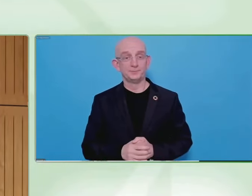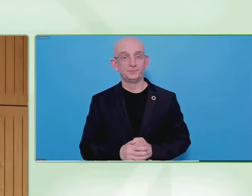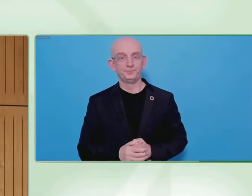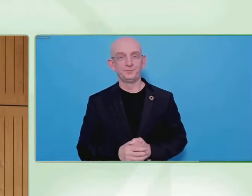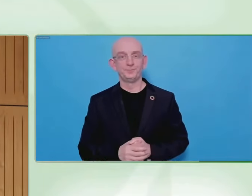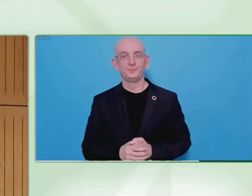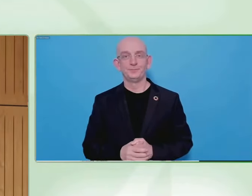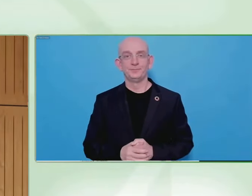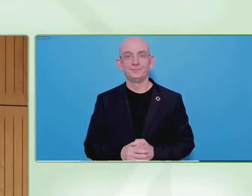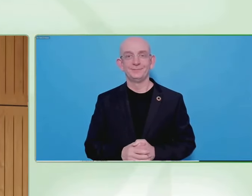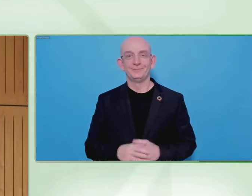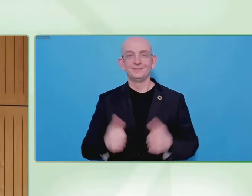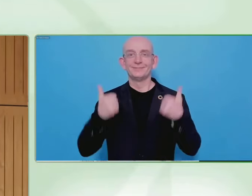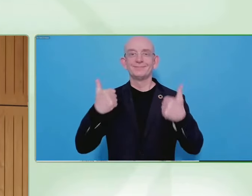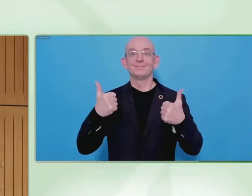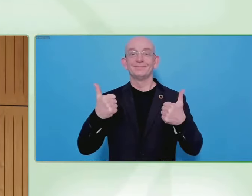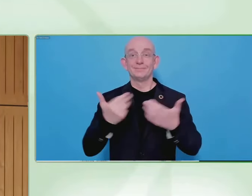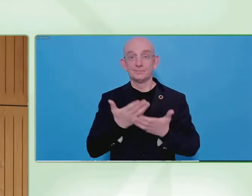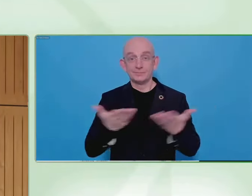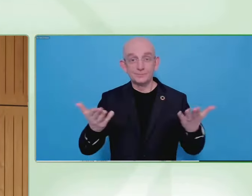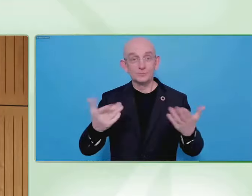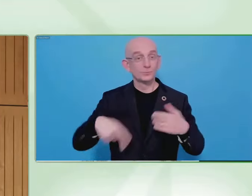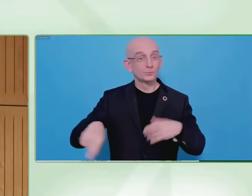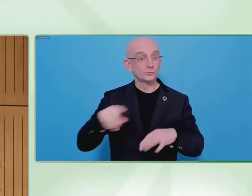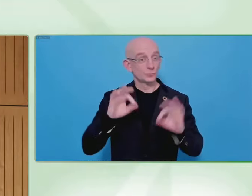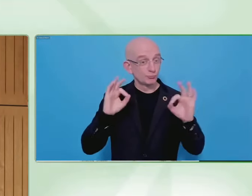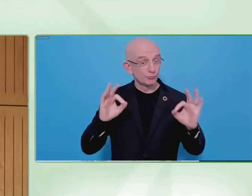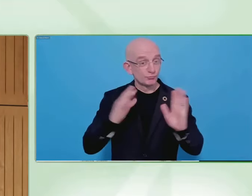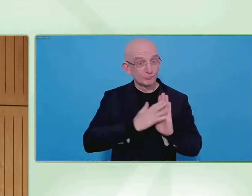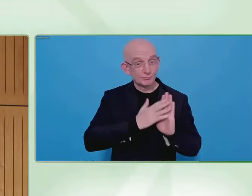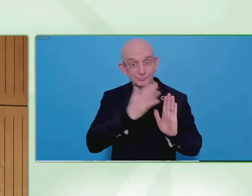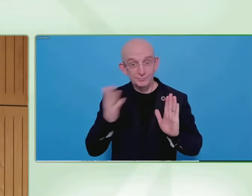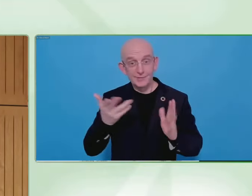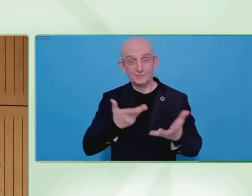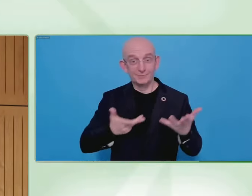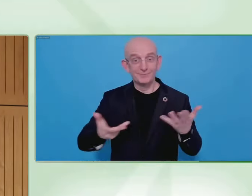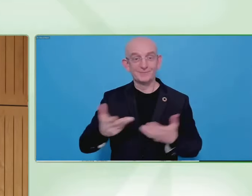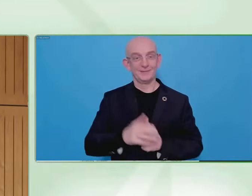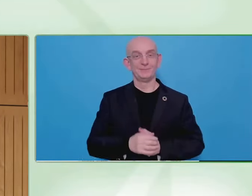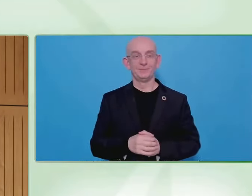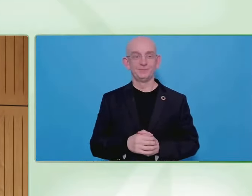We have a panellist joining from California so I'm just going to let